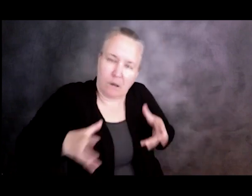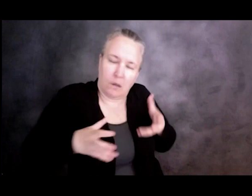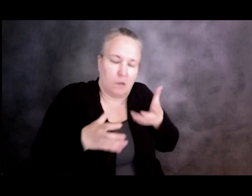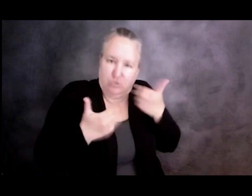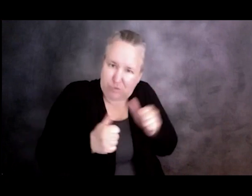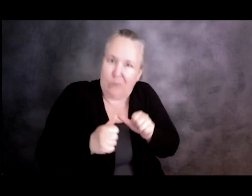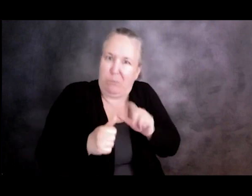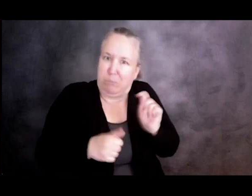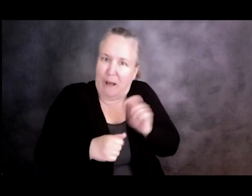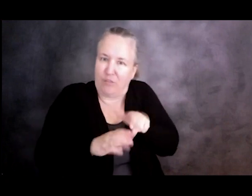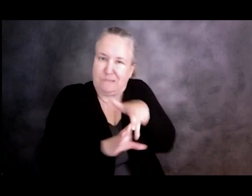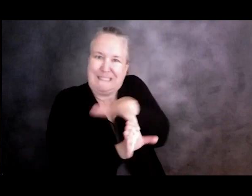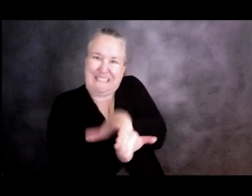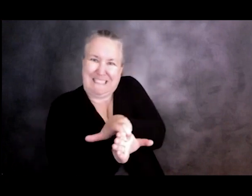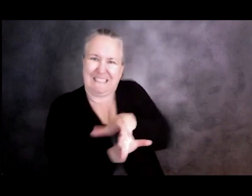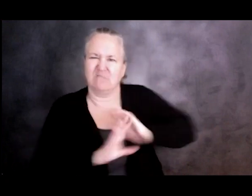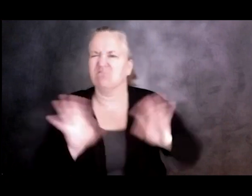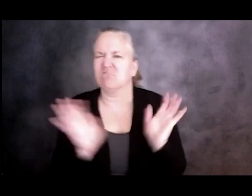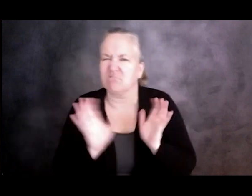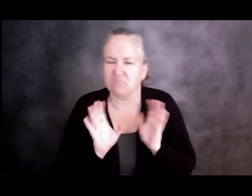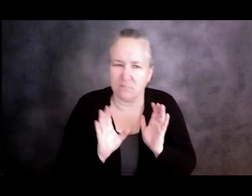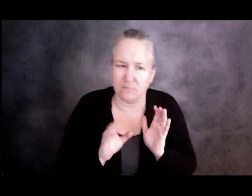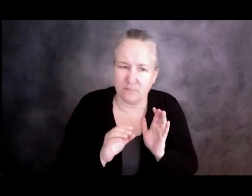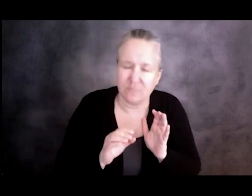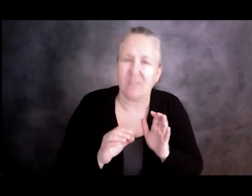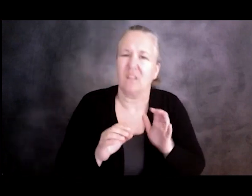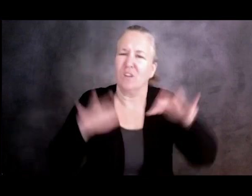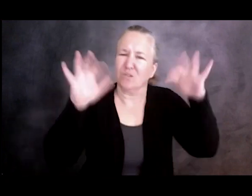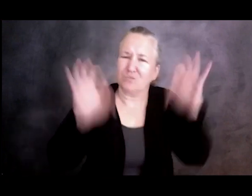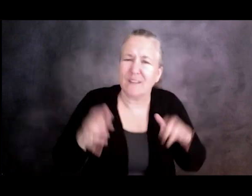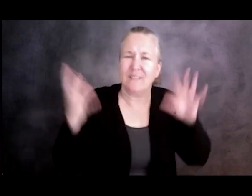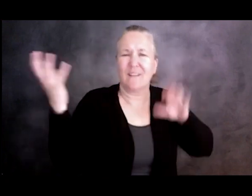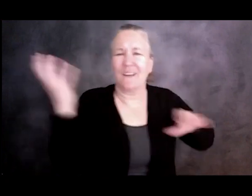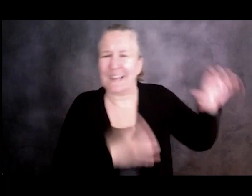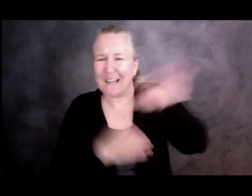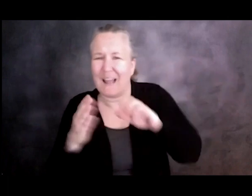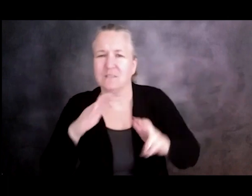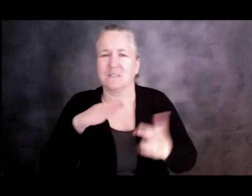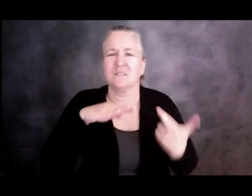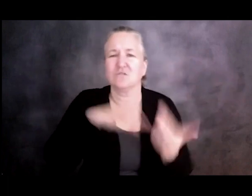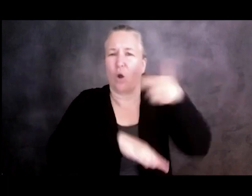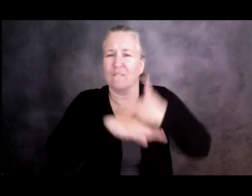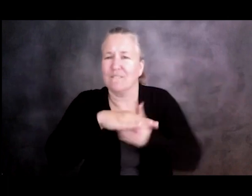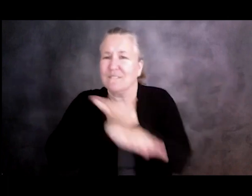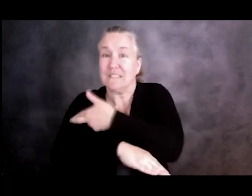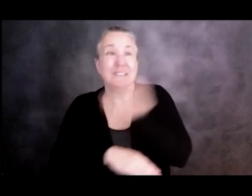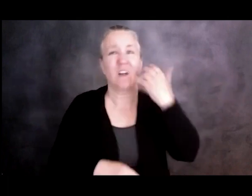over the edge. We wanted rain, clouds, and dolphins. We wanted it to be cooler during the hot day and warmer